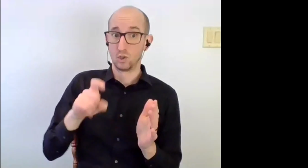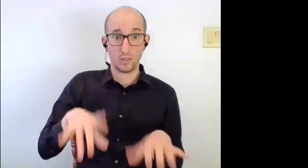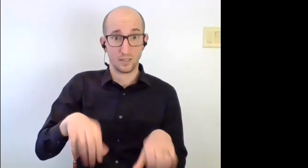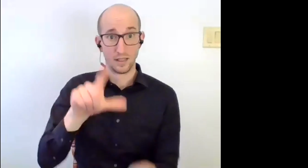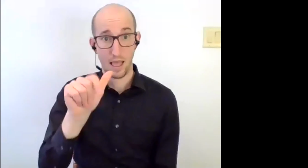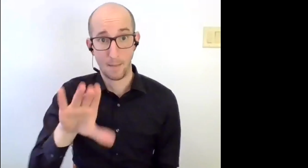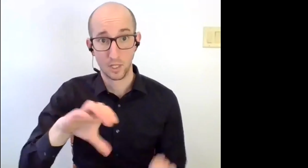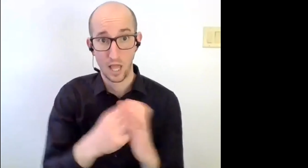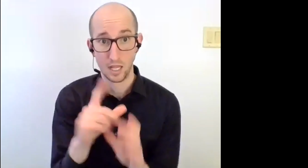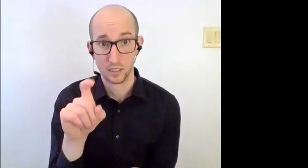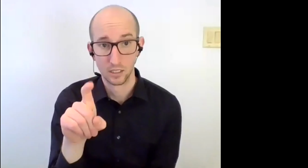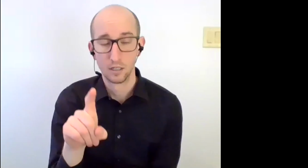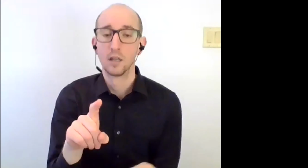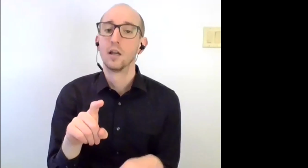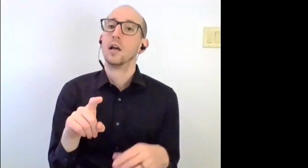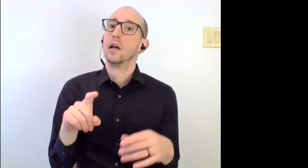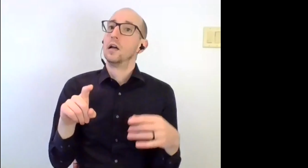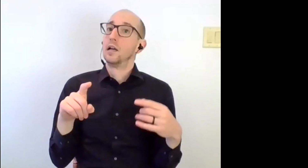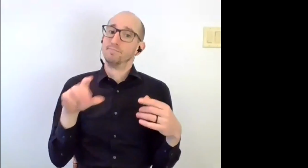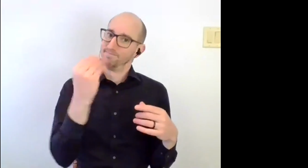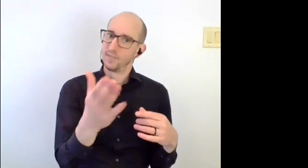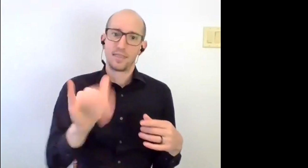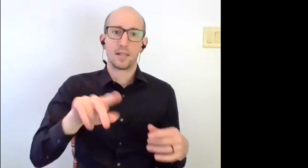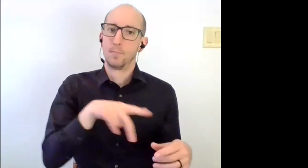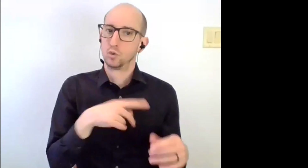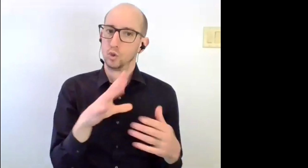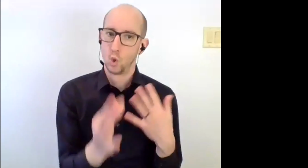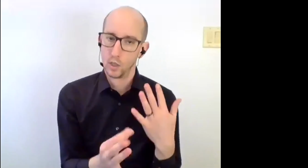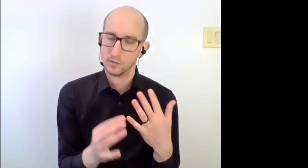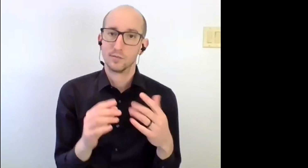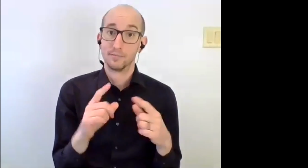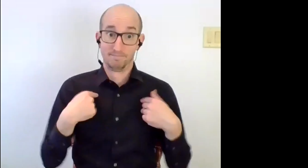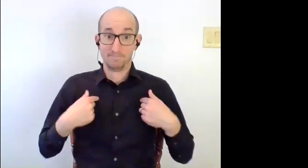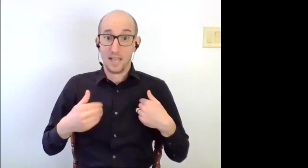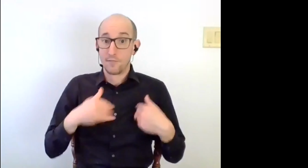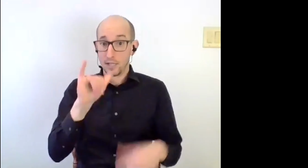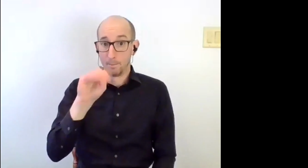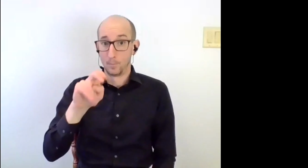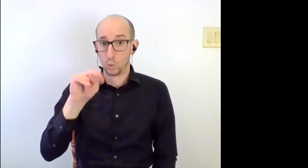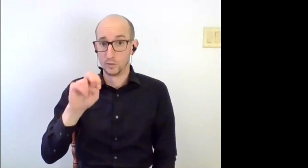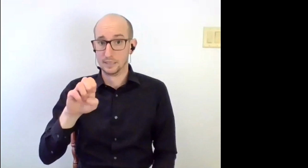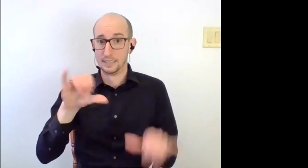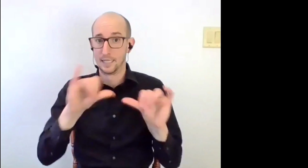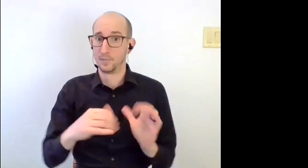lab class in person. That's a personal decision. I would say,